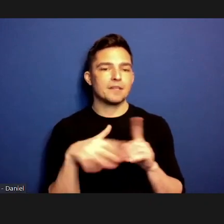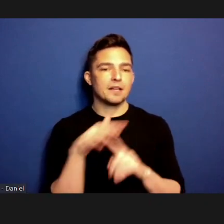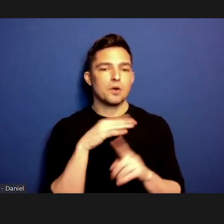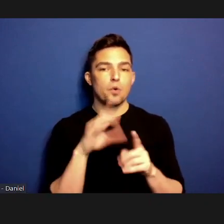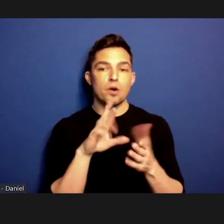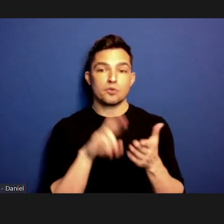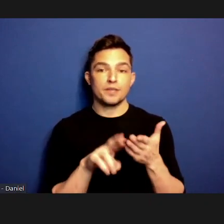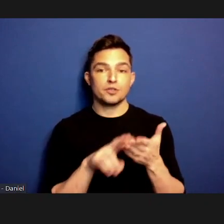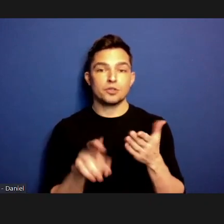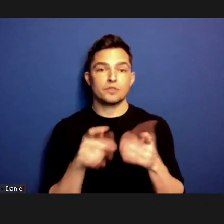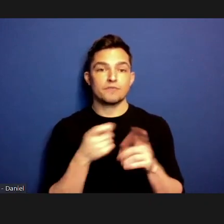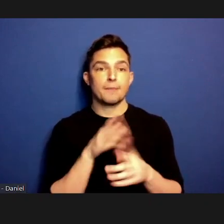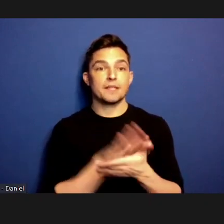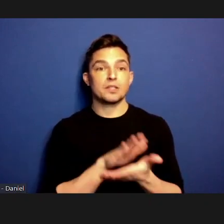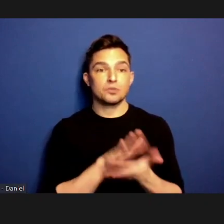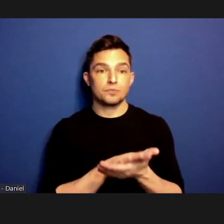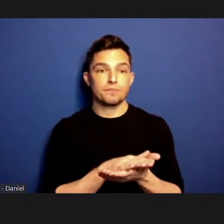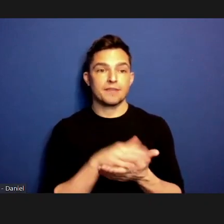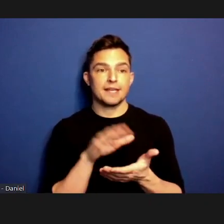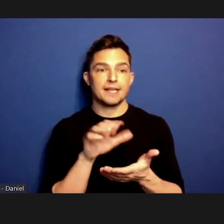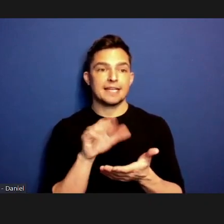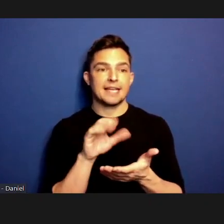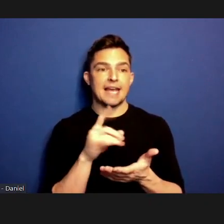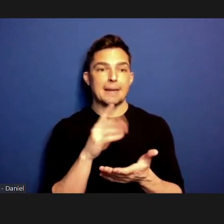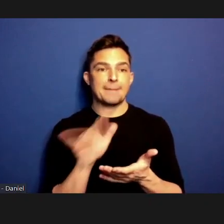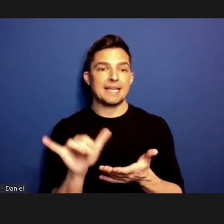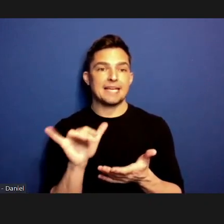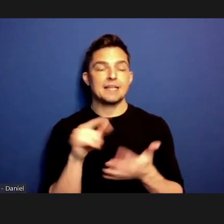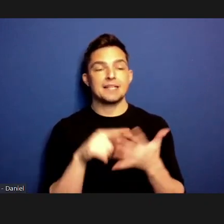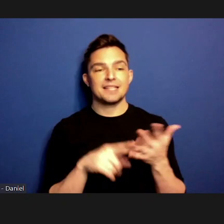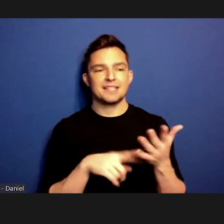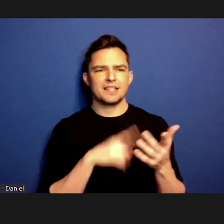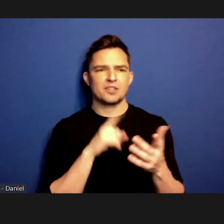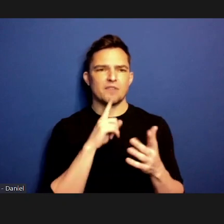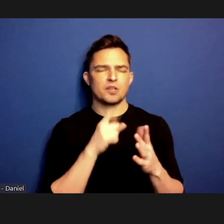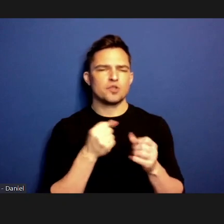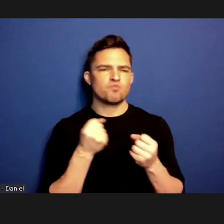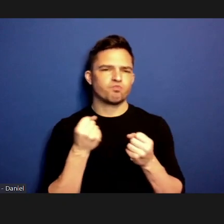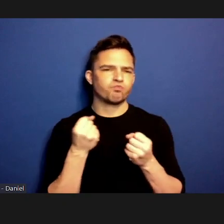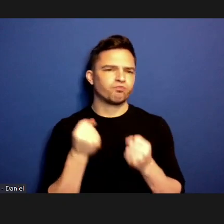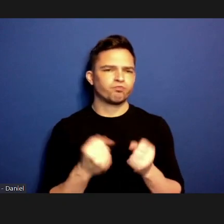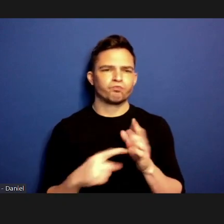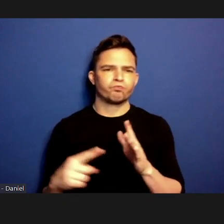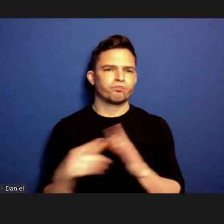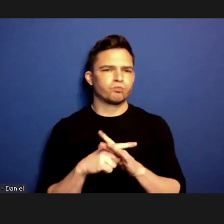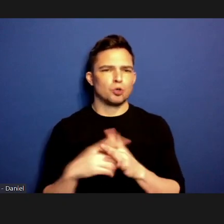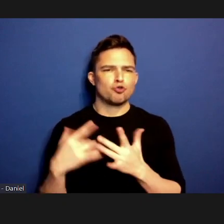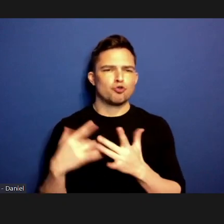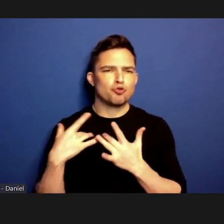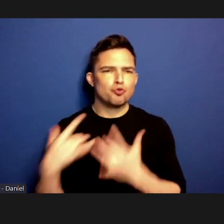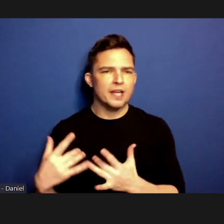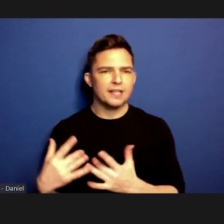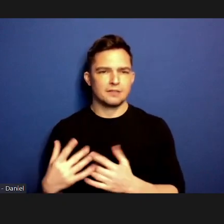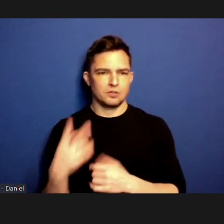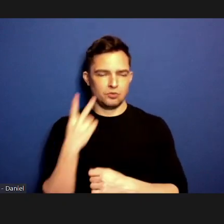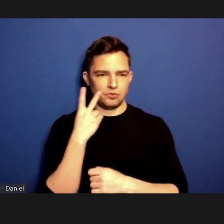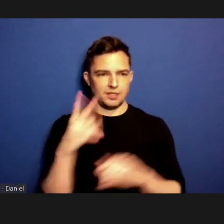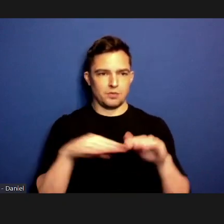from the academy. These things are resounding trends that you see within the research space